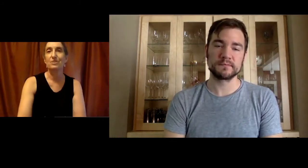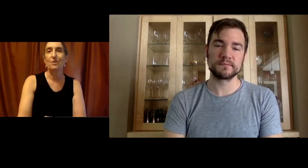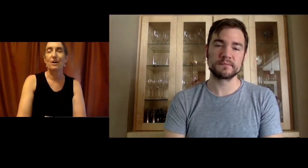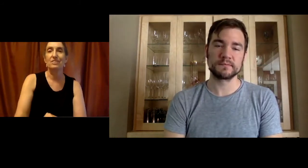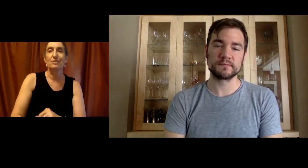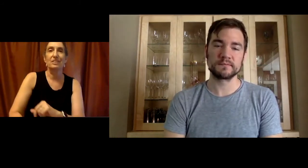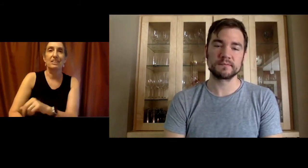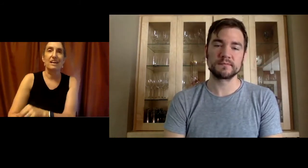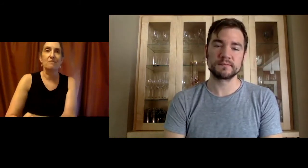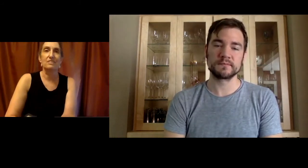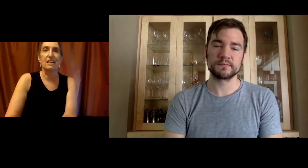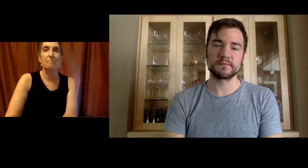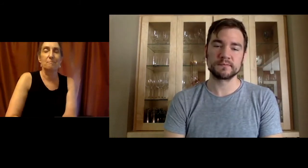So I just don't think they have the same